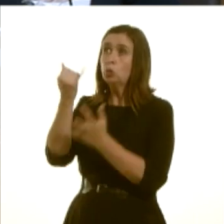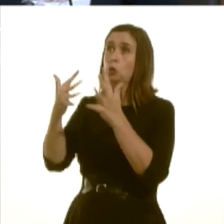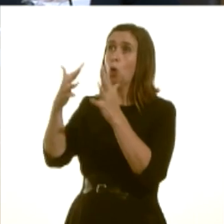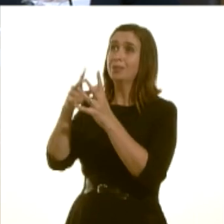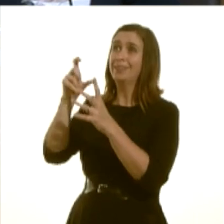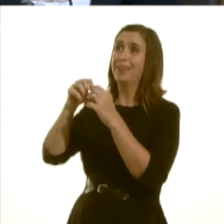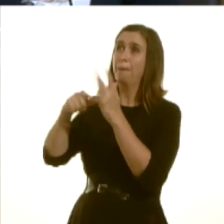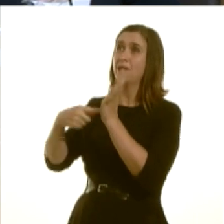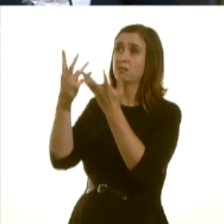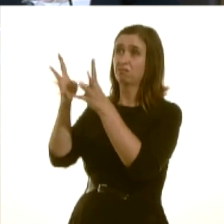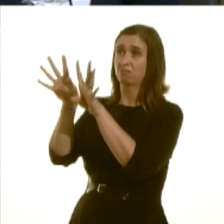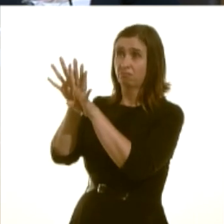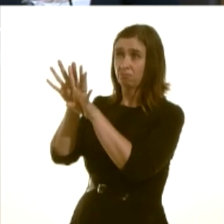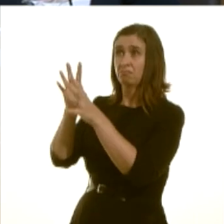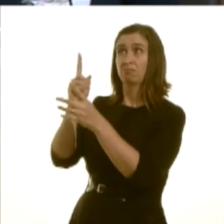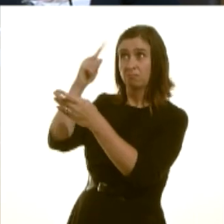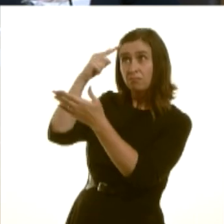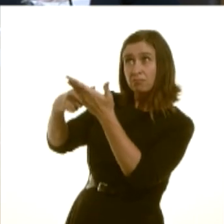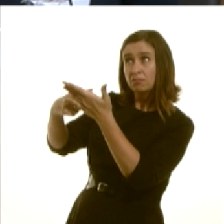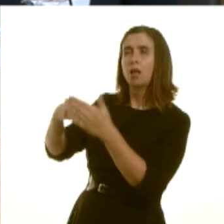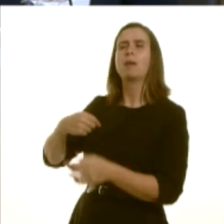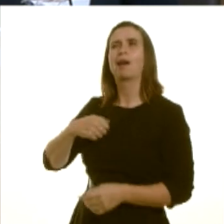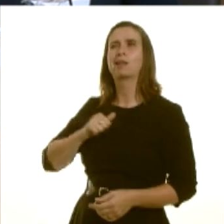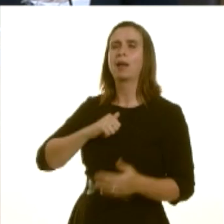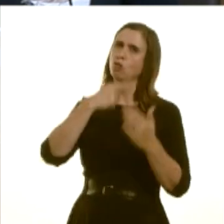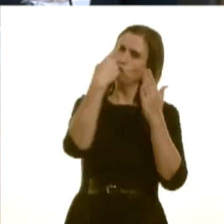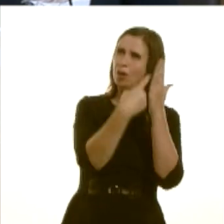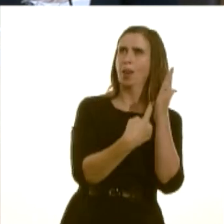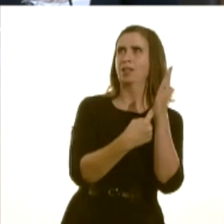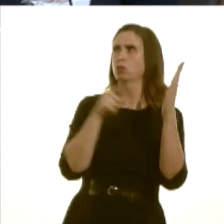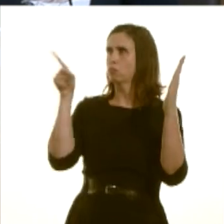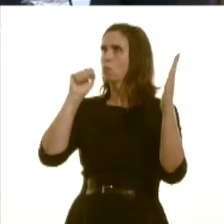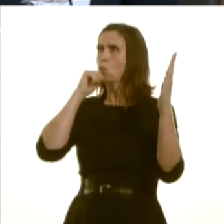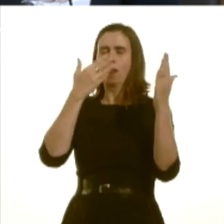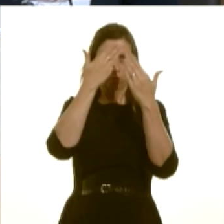be made, but as I said, we do expect that the regulations should be adhered to when